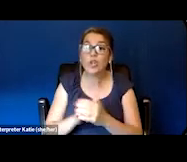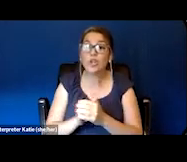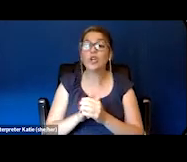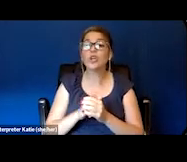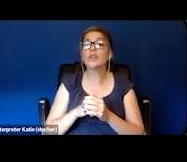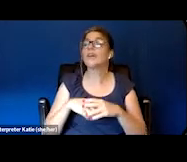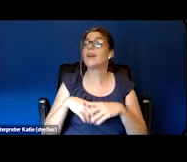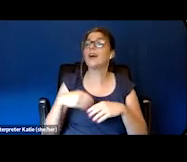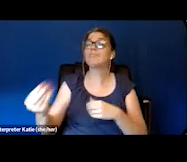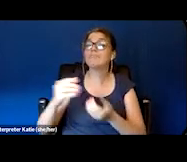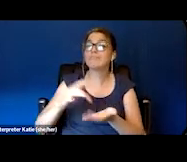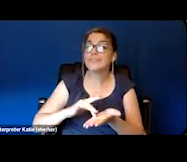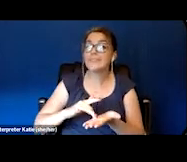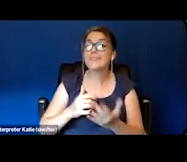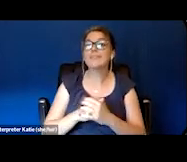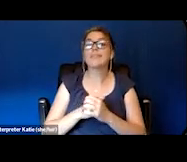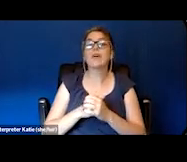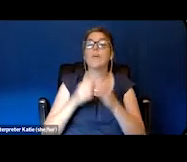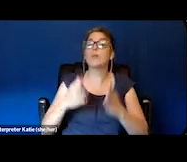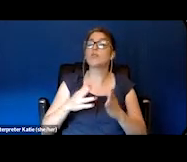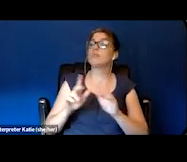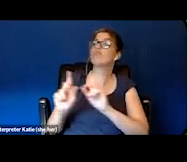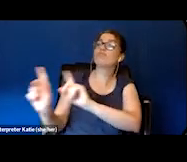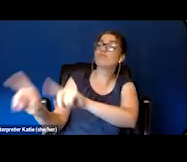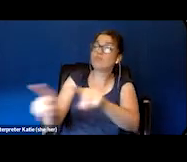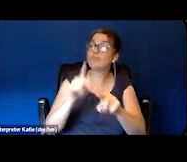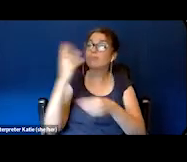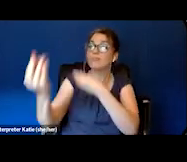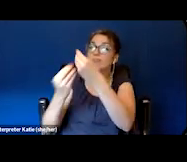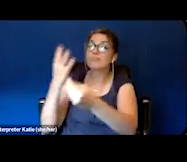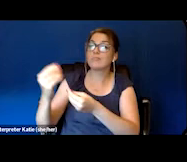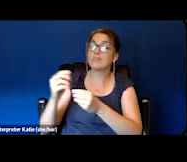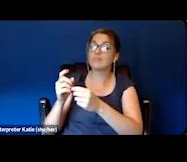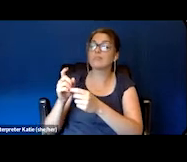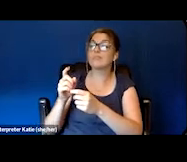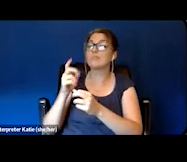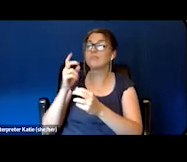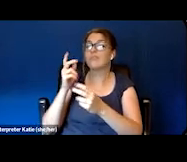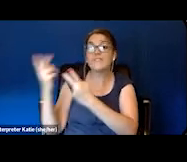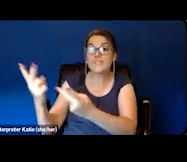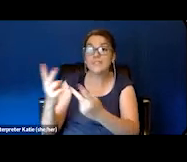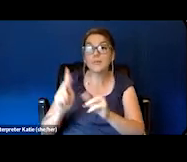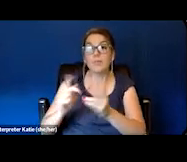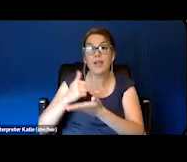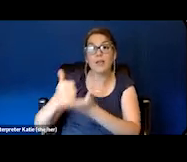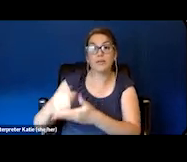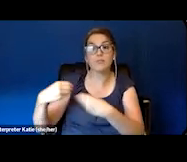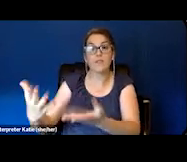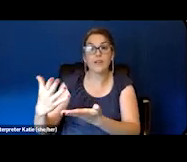a specialist conducting street medicine, as well as the safety of the person and the other people who are residing in the shelter.